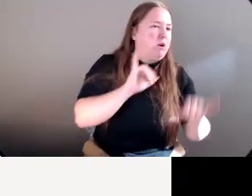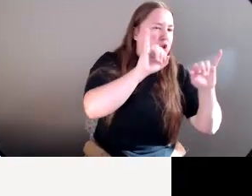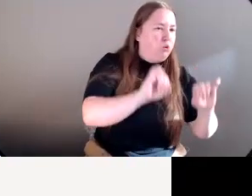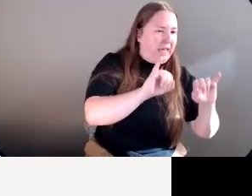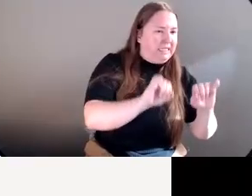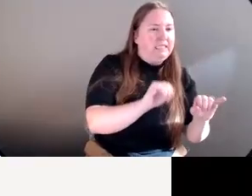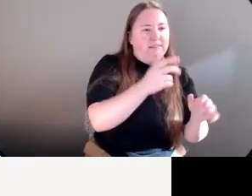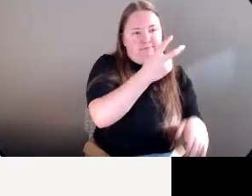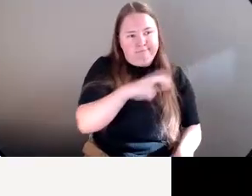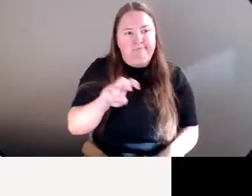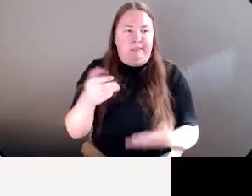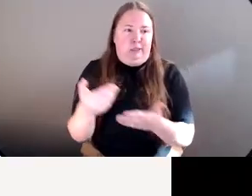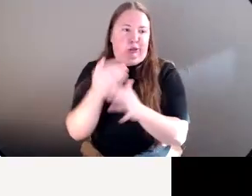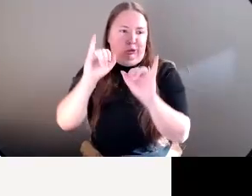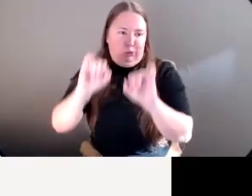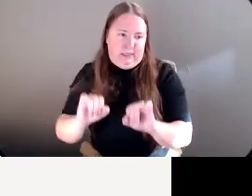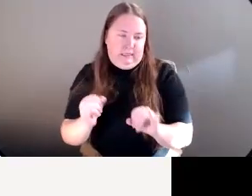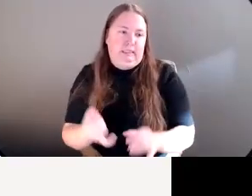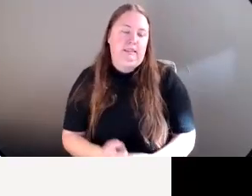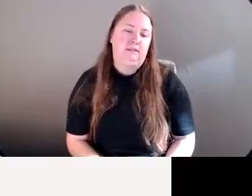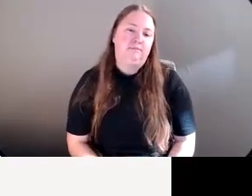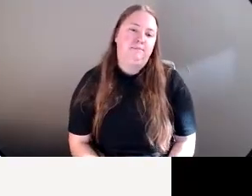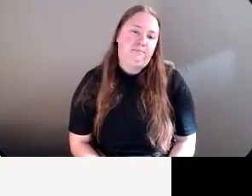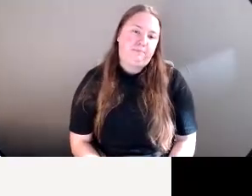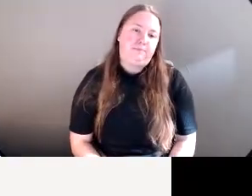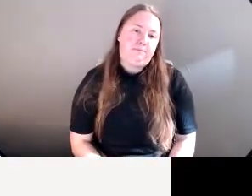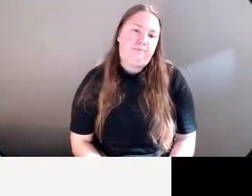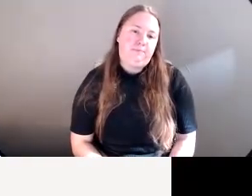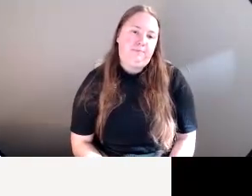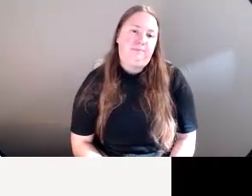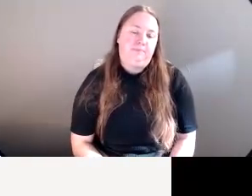their instructors or their districts to using new quizzes.